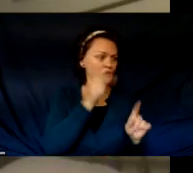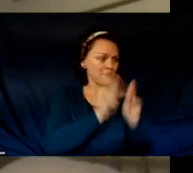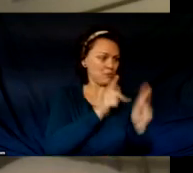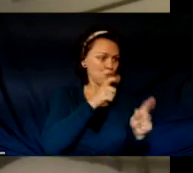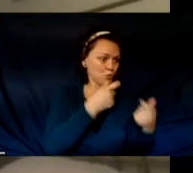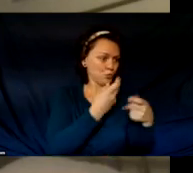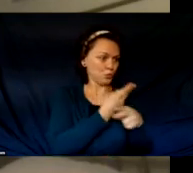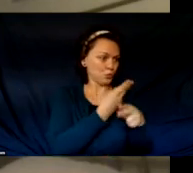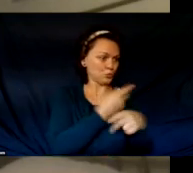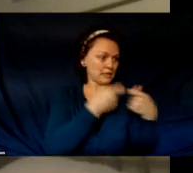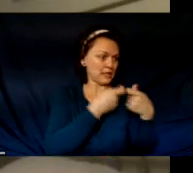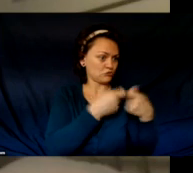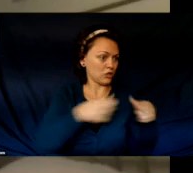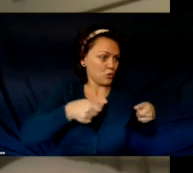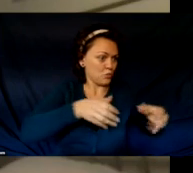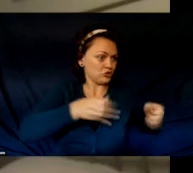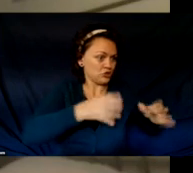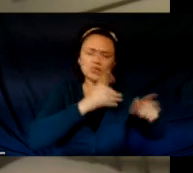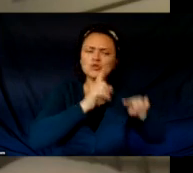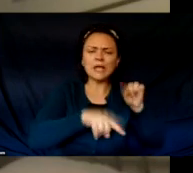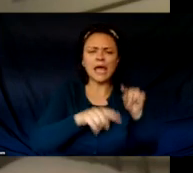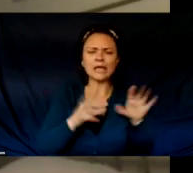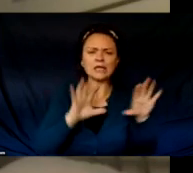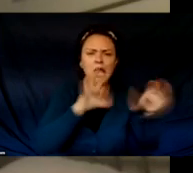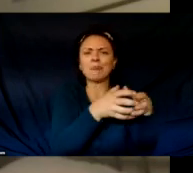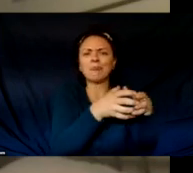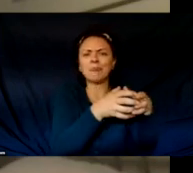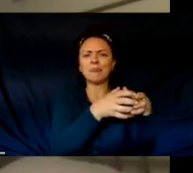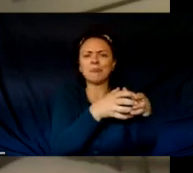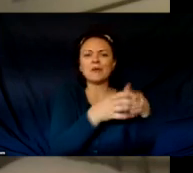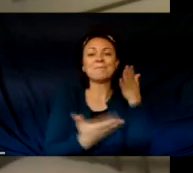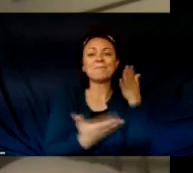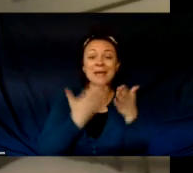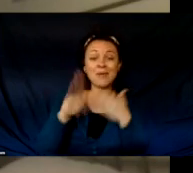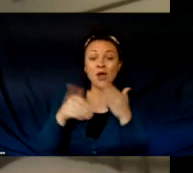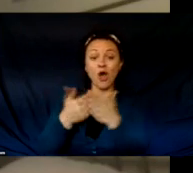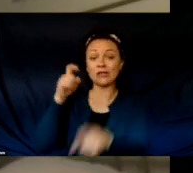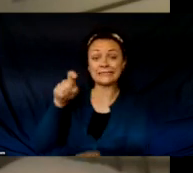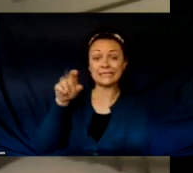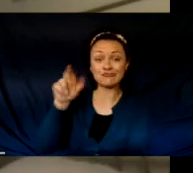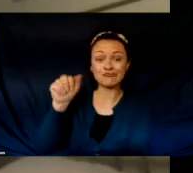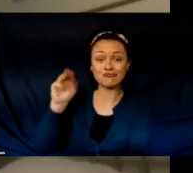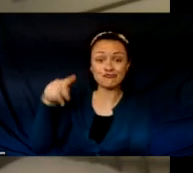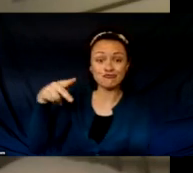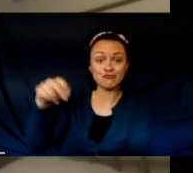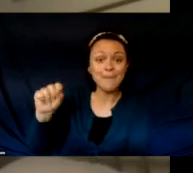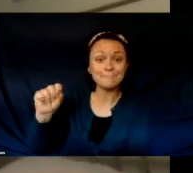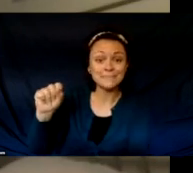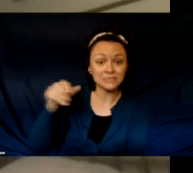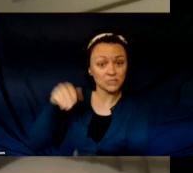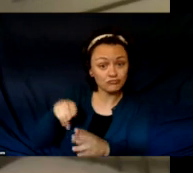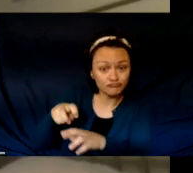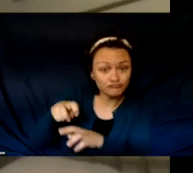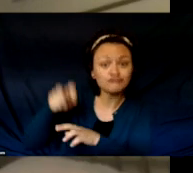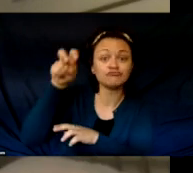You can't put us all in the same box. We might all need to ramps, but we'll need different things too. So just be aware